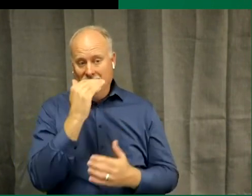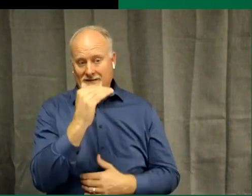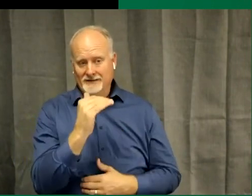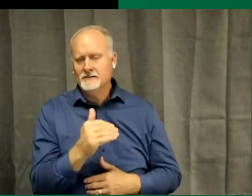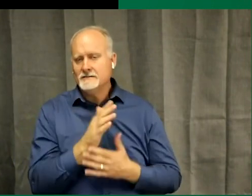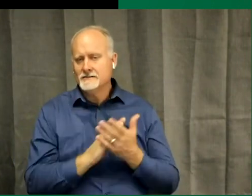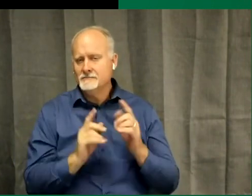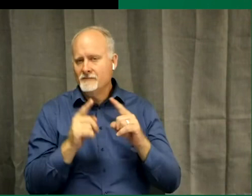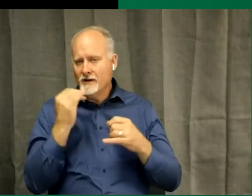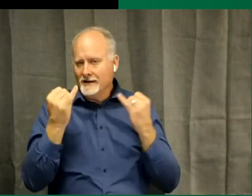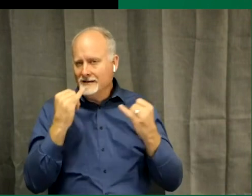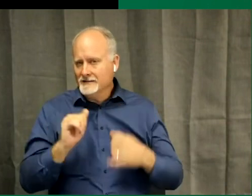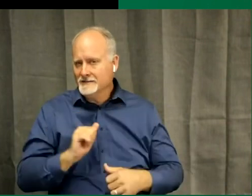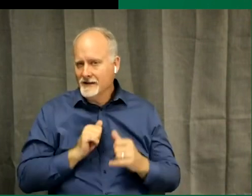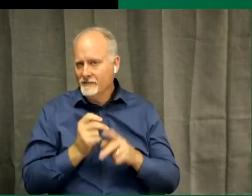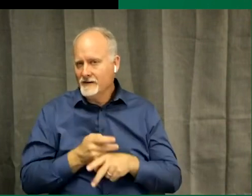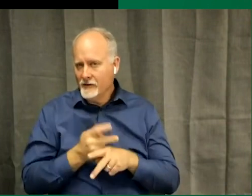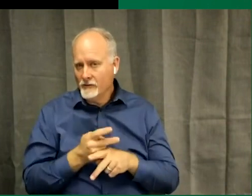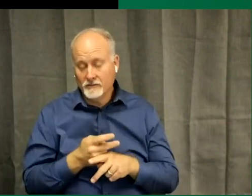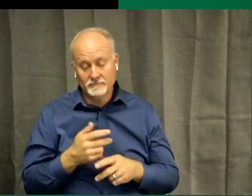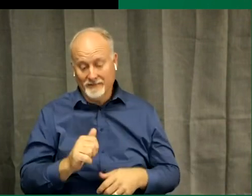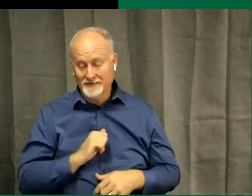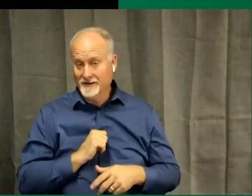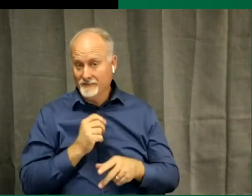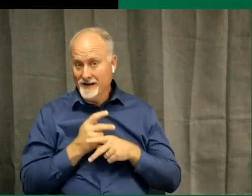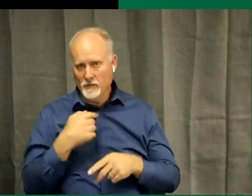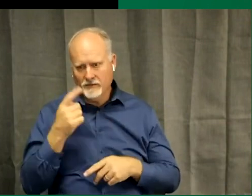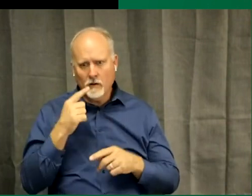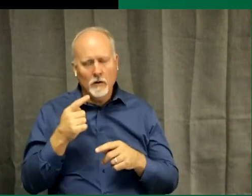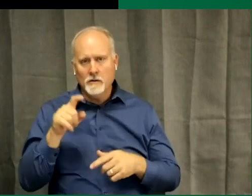self-care so when we look at self-care sometimes we think it has to be like a big activity that